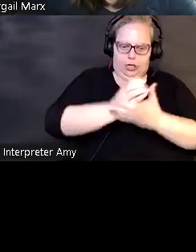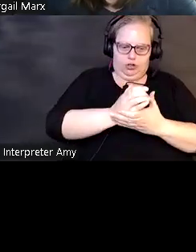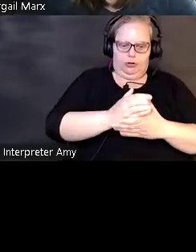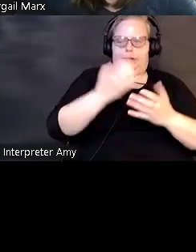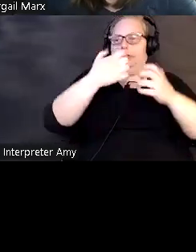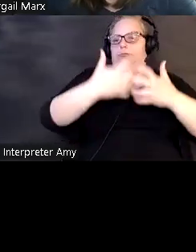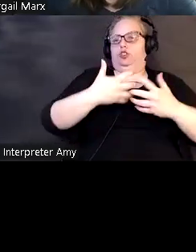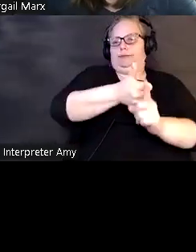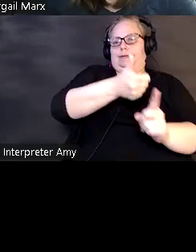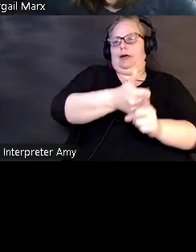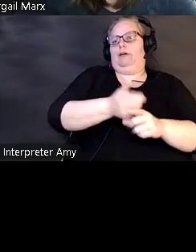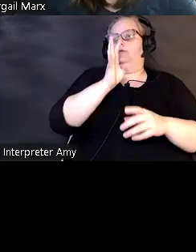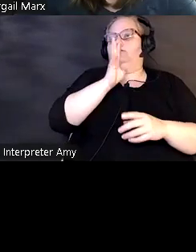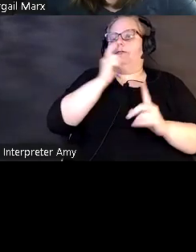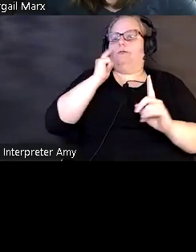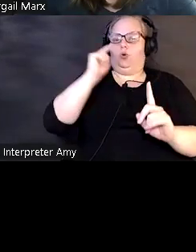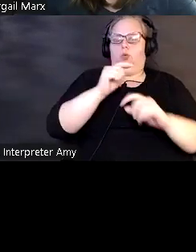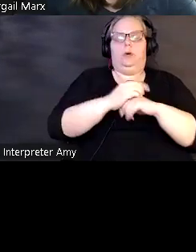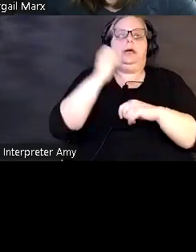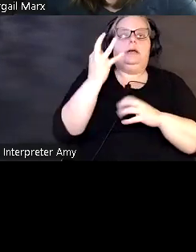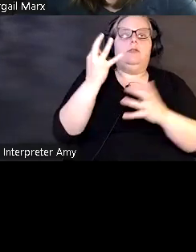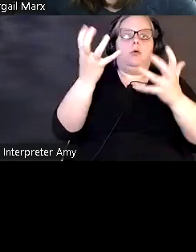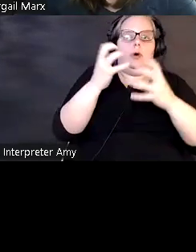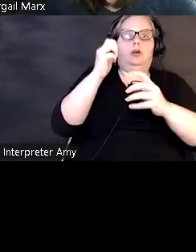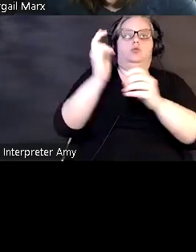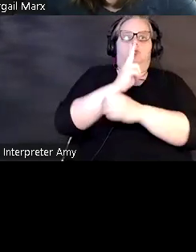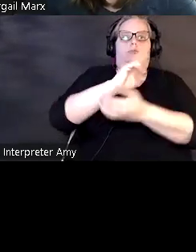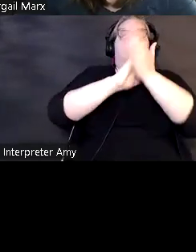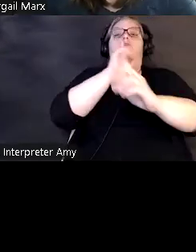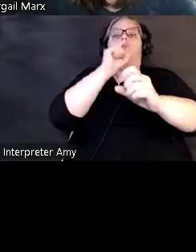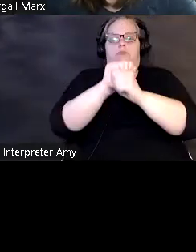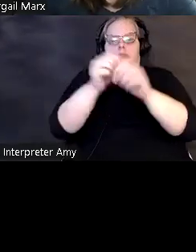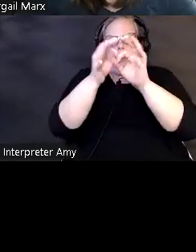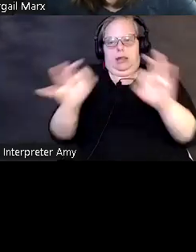If you're truly wanting this to be used as a language and a communication tool,